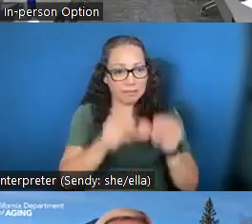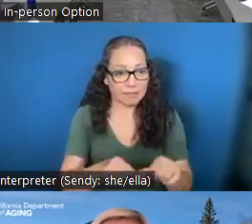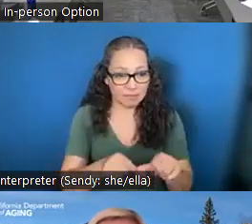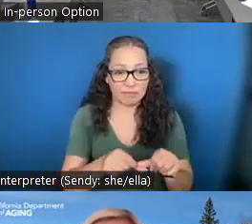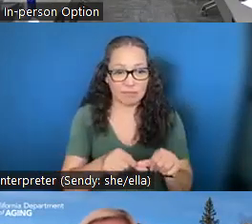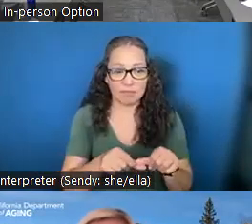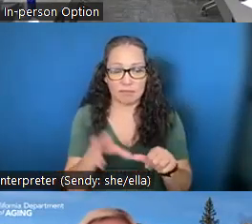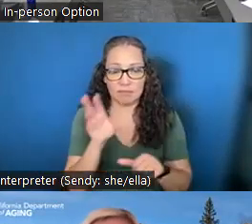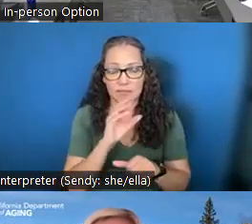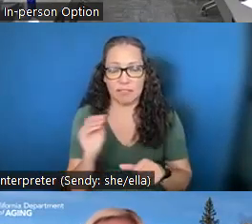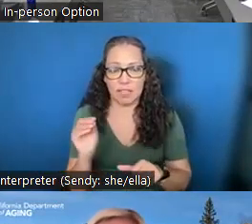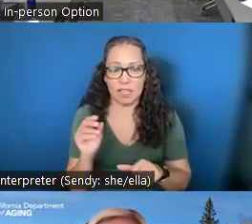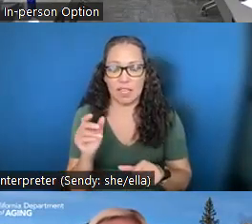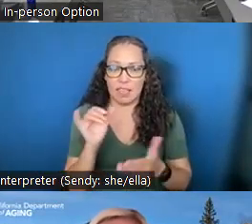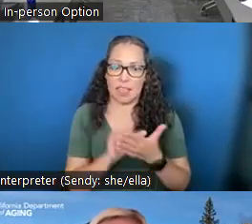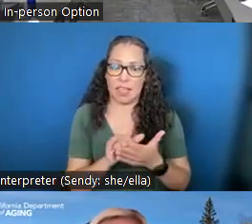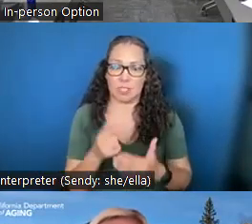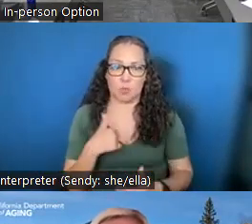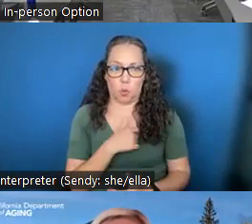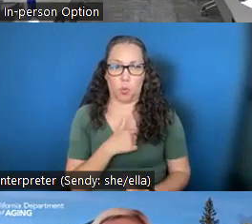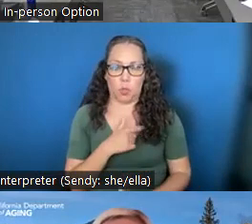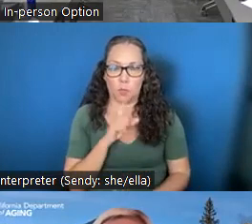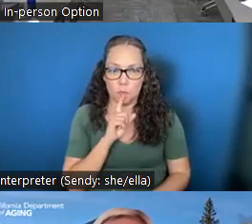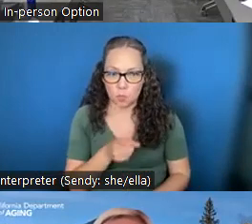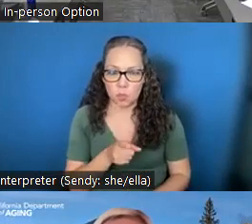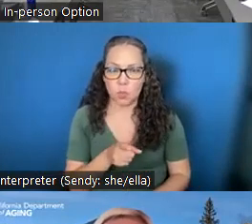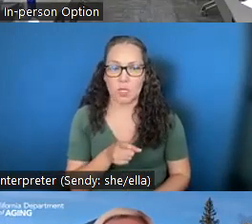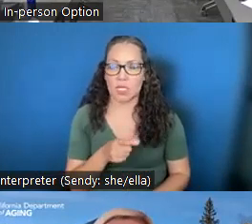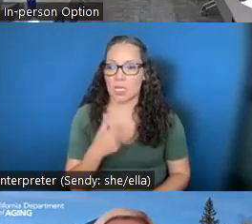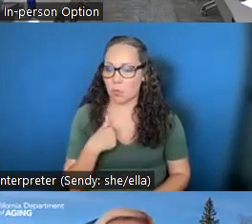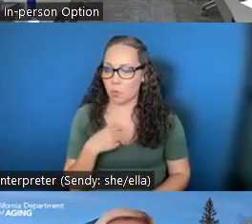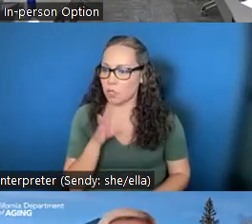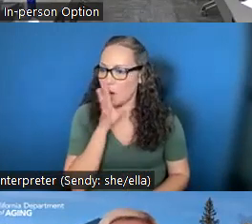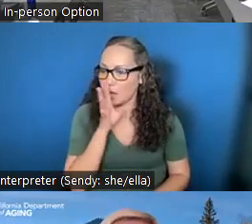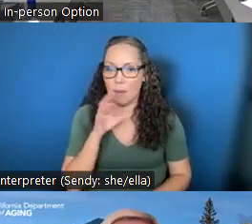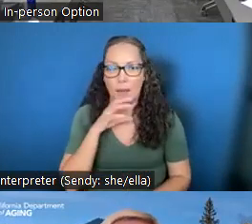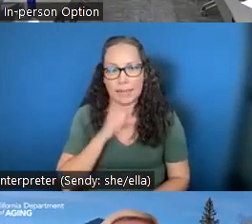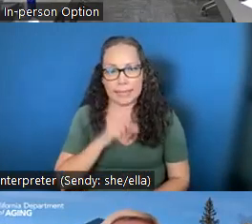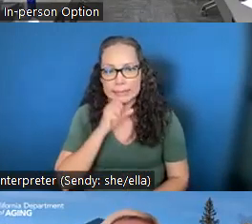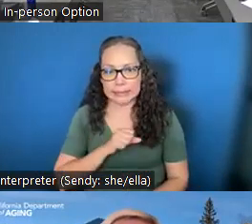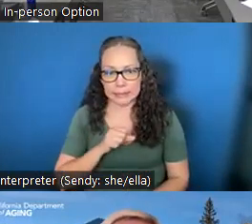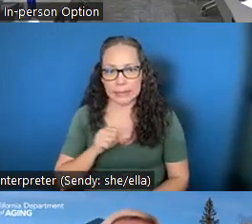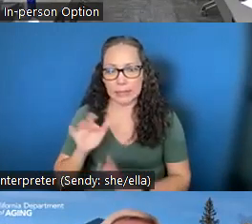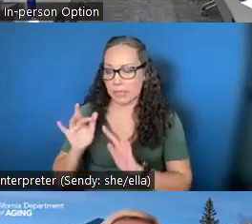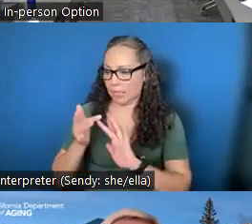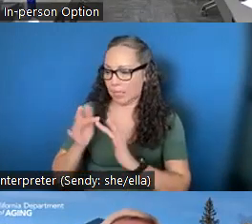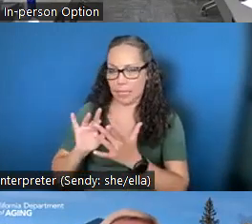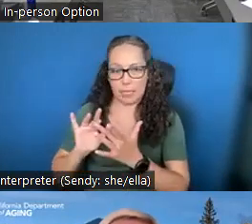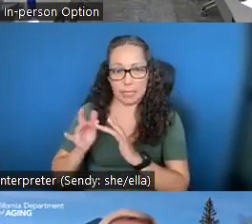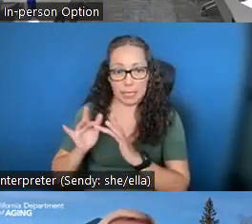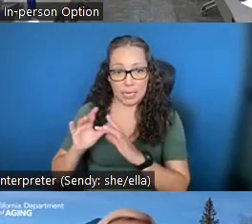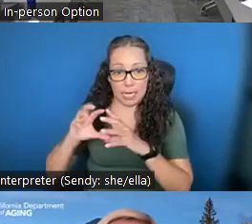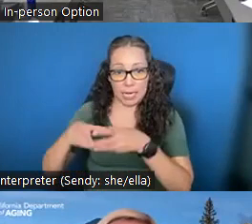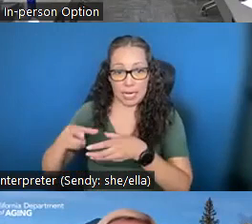this is where we really um we talk about an aging network uh how can we find more commonality and